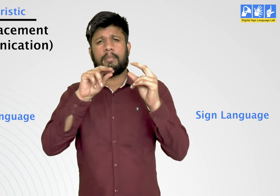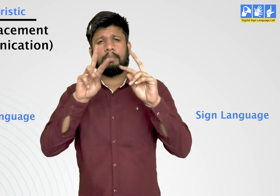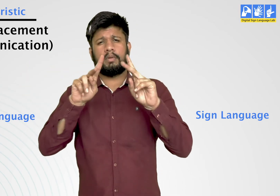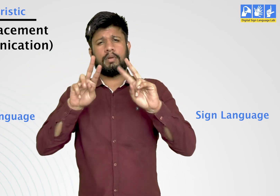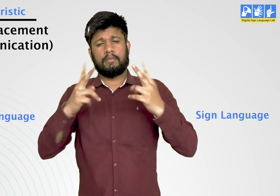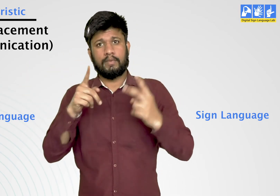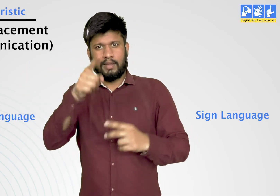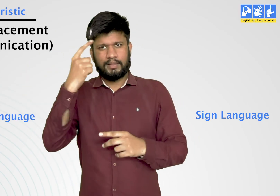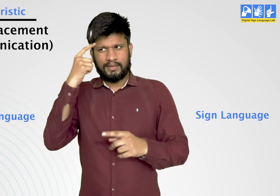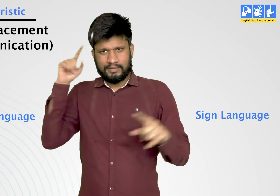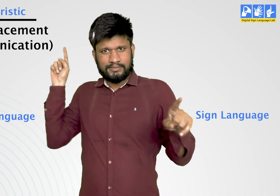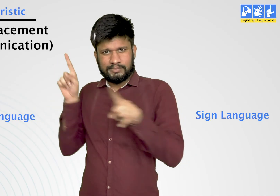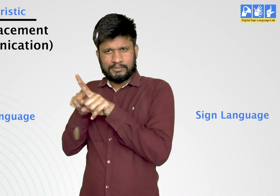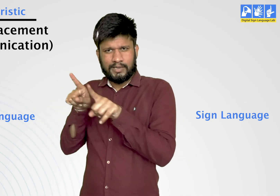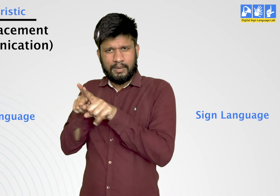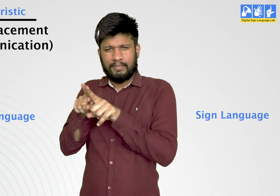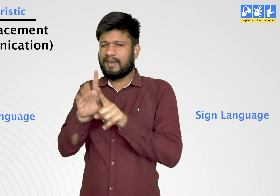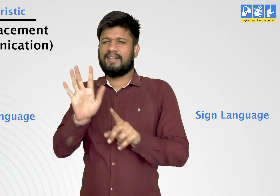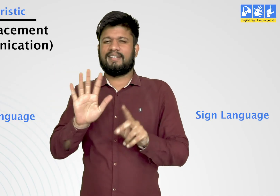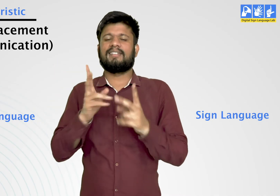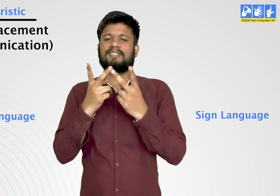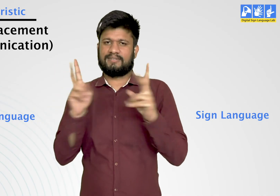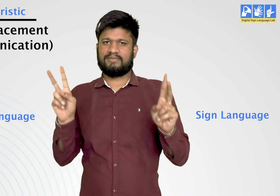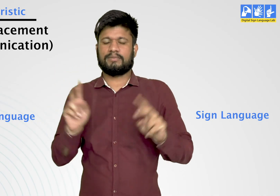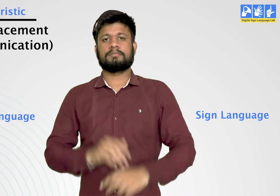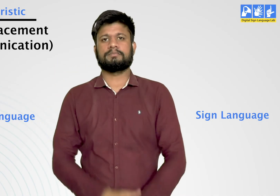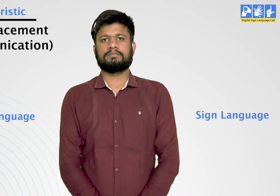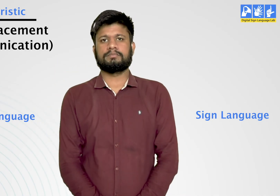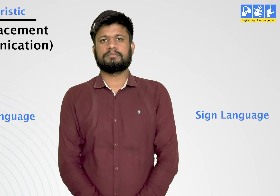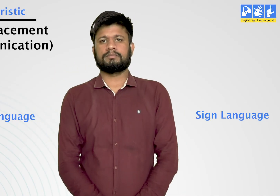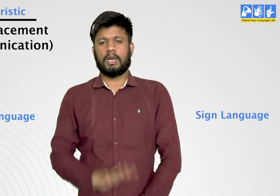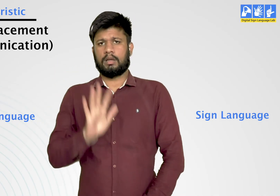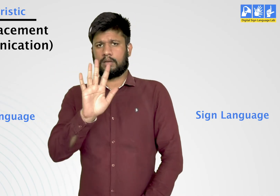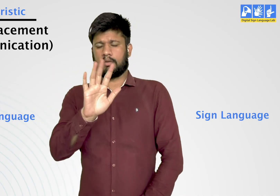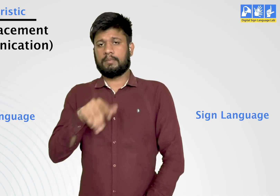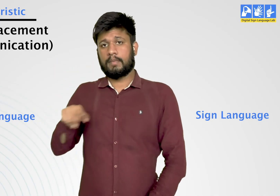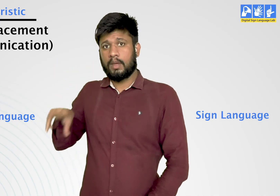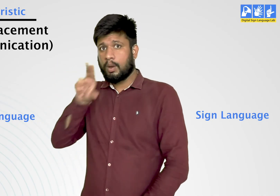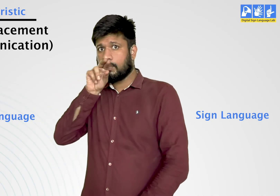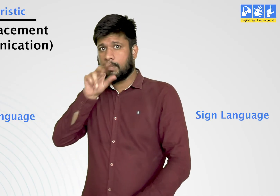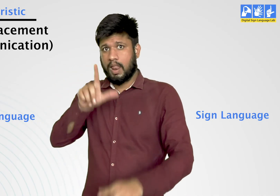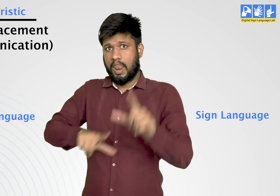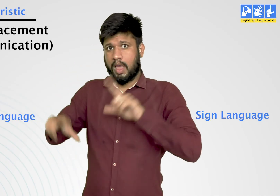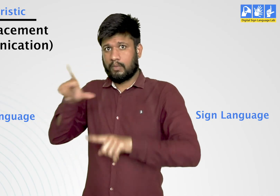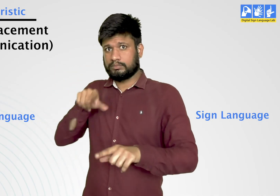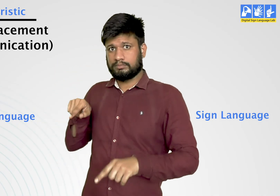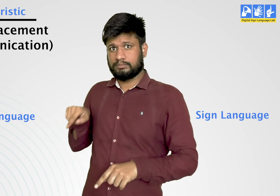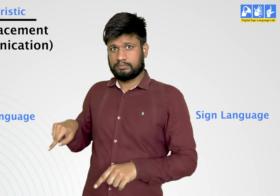What and how we discuss about the past, present and future is quite different.